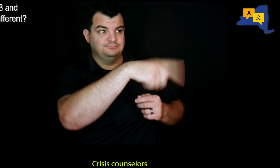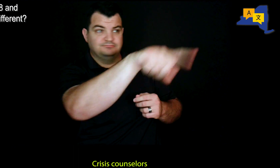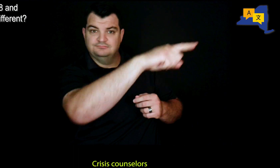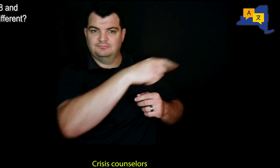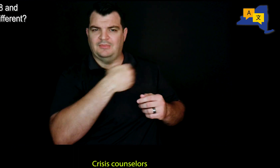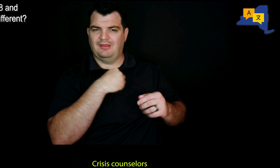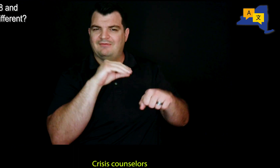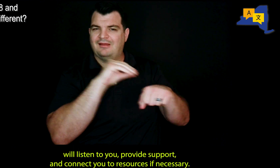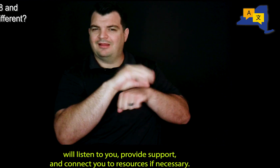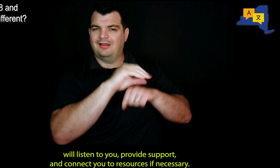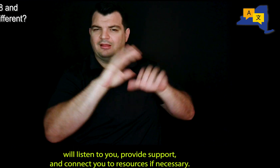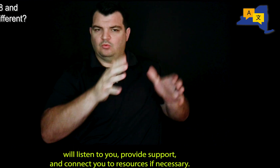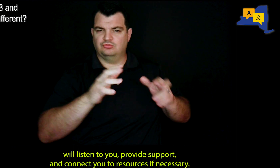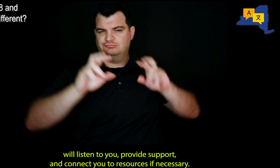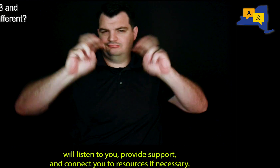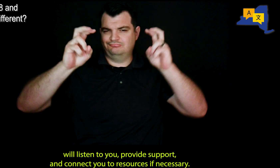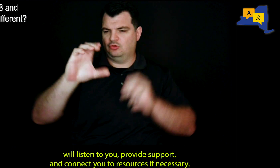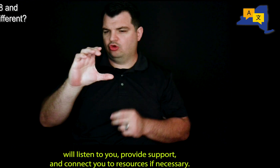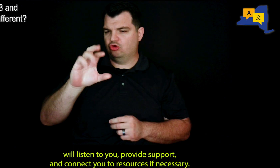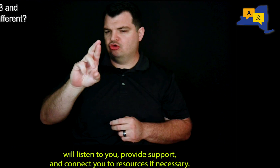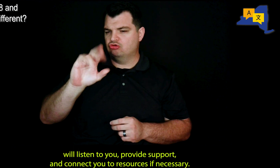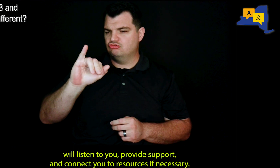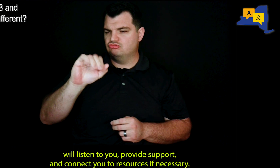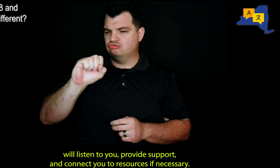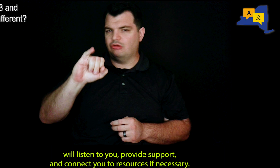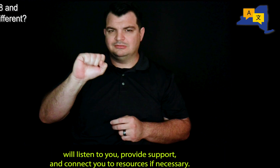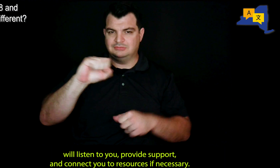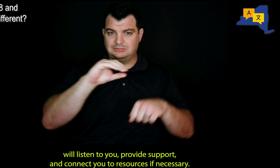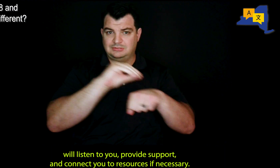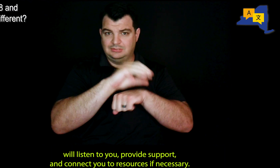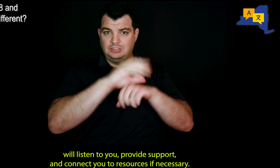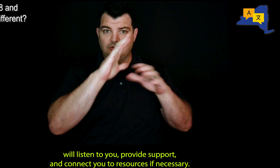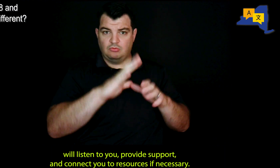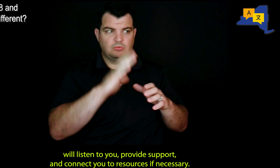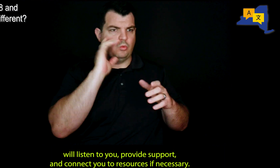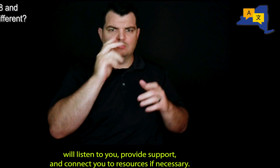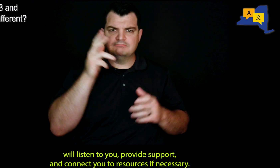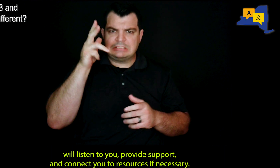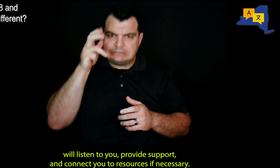Crisis counselors will listen to you, provide support, and connect you to resources if necessary.